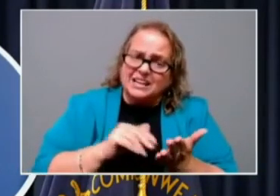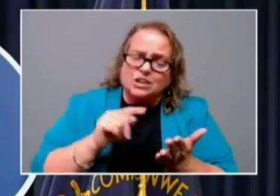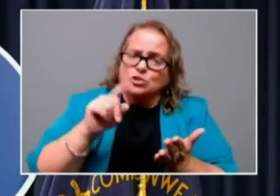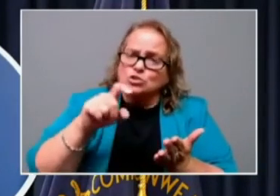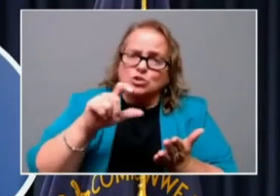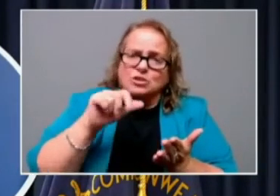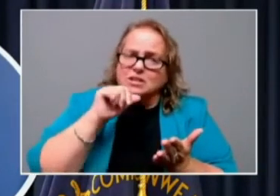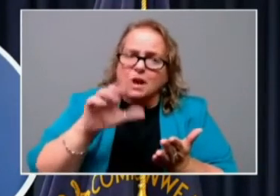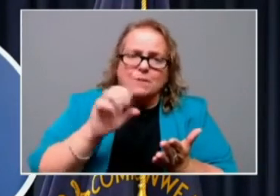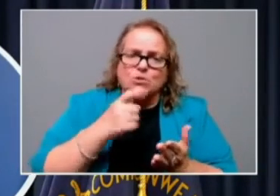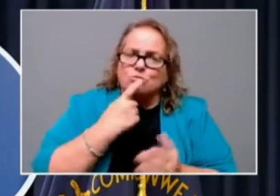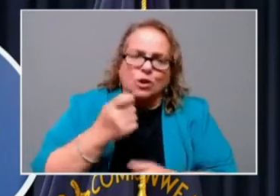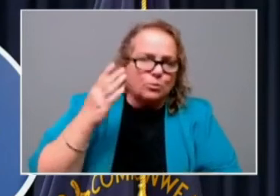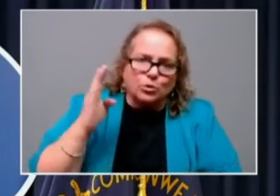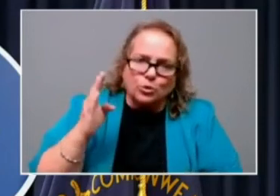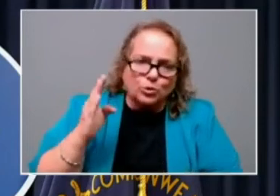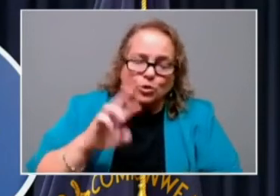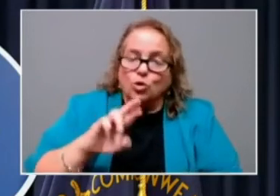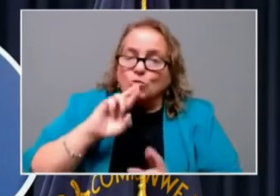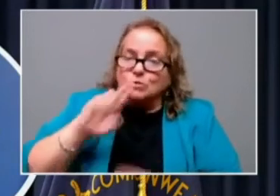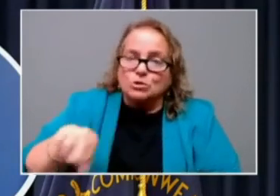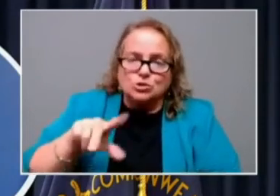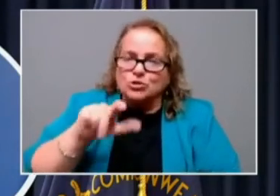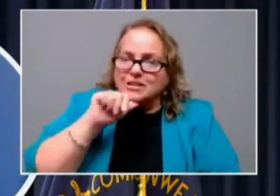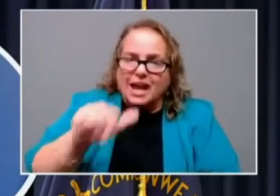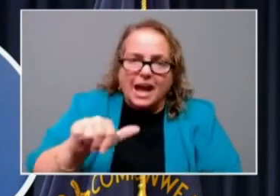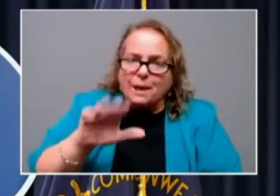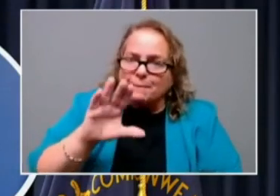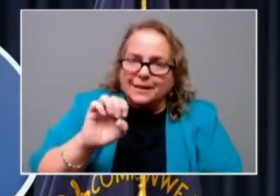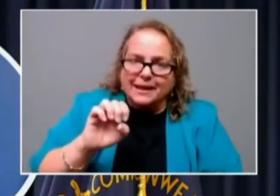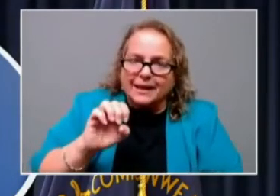Your reaction to. It shouldn't be what party you're in though. I know that's